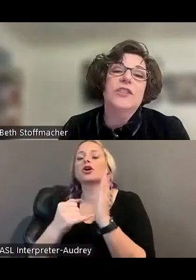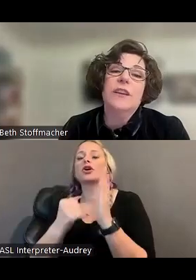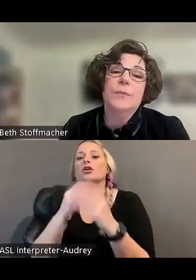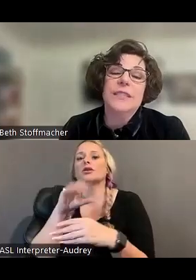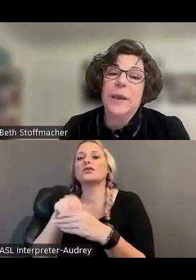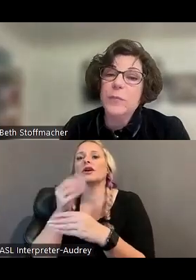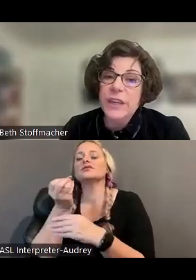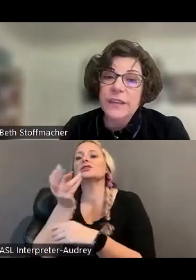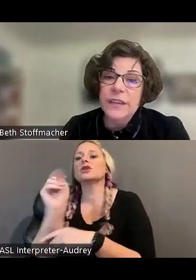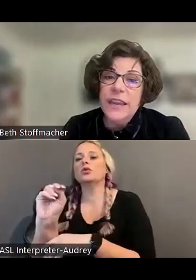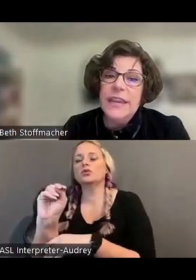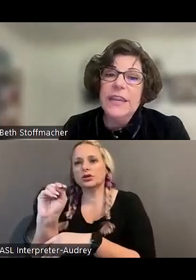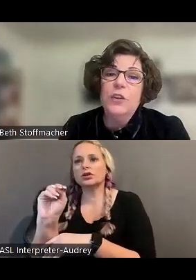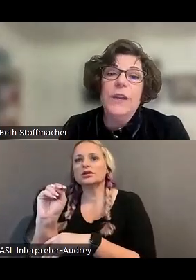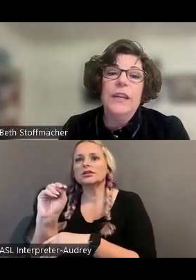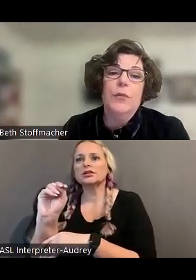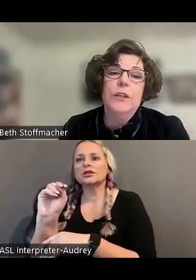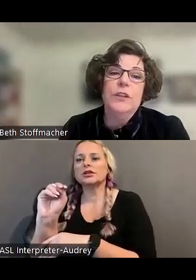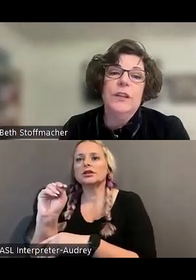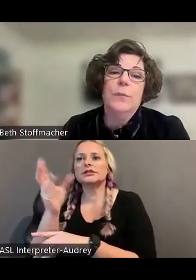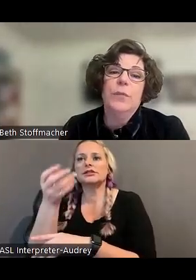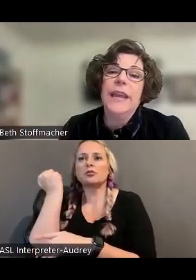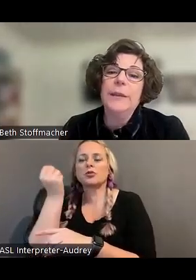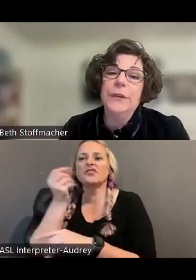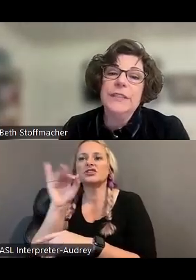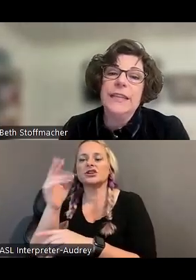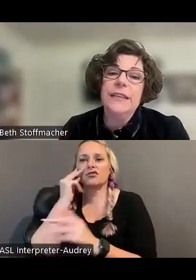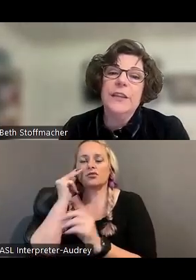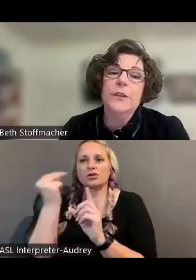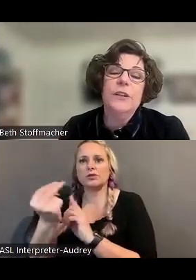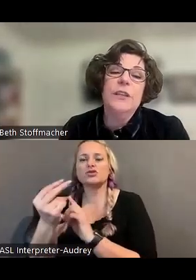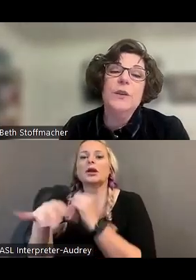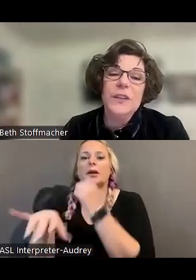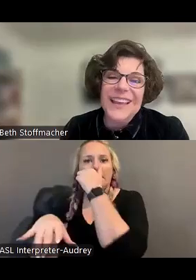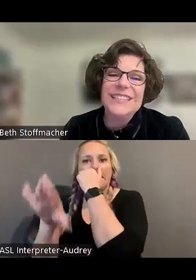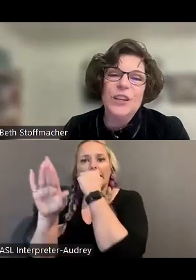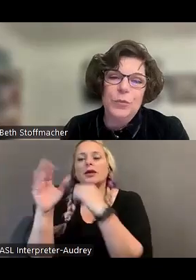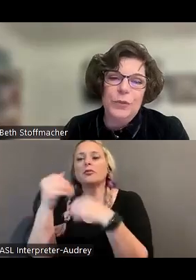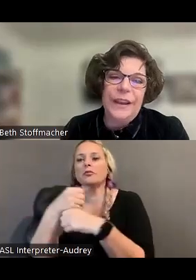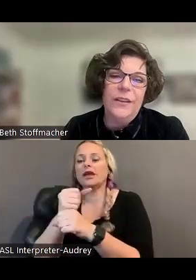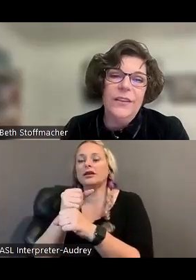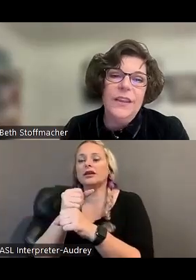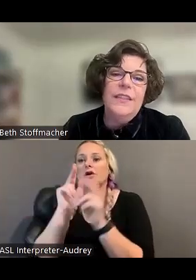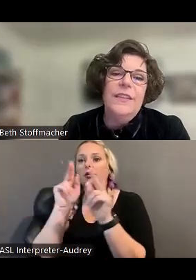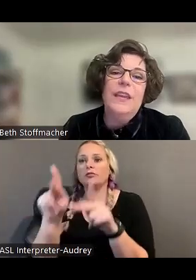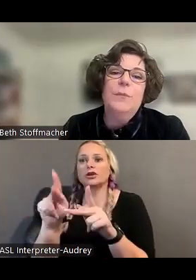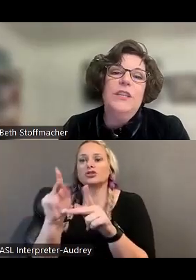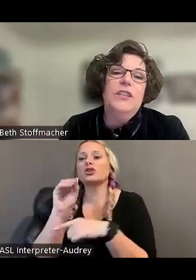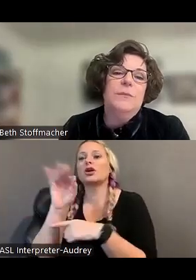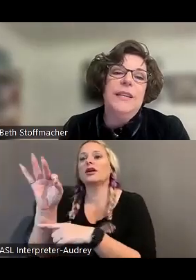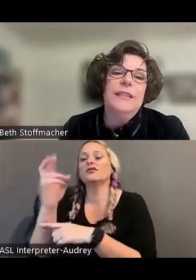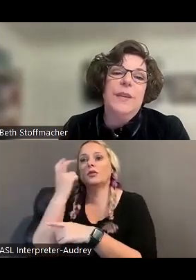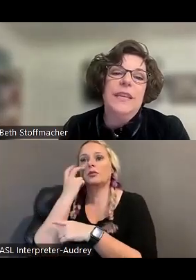of perception. He created a portrait of a blind person utilizing braille. The image is mixed media